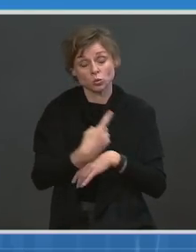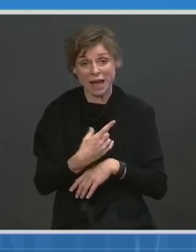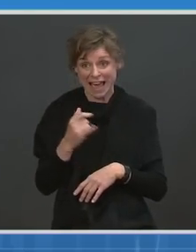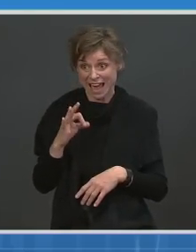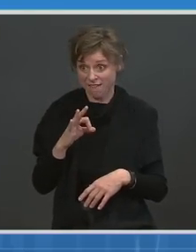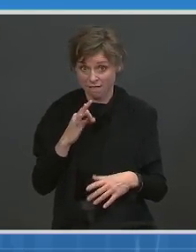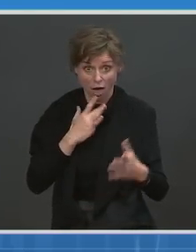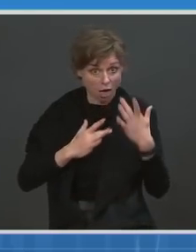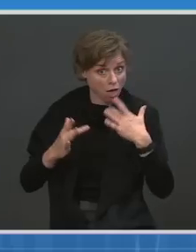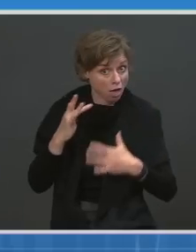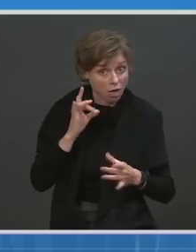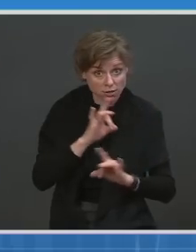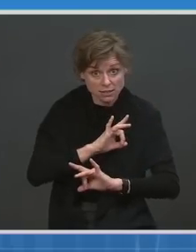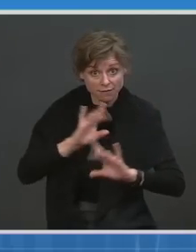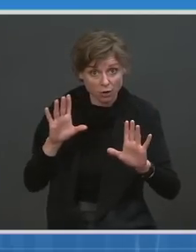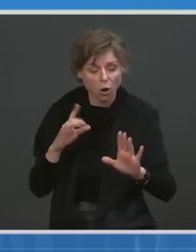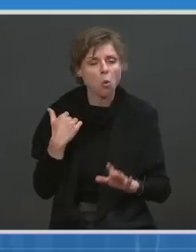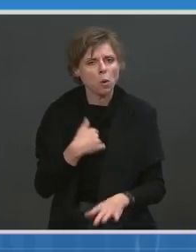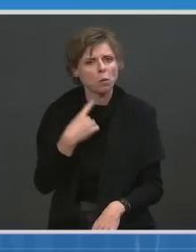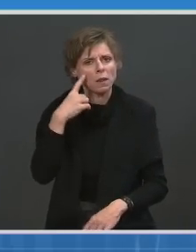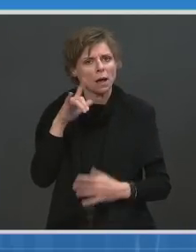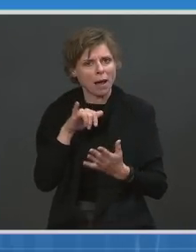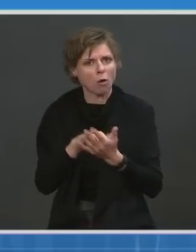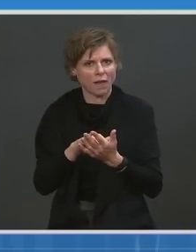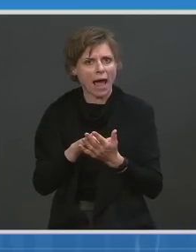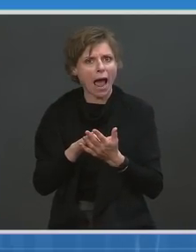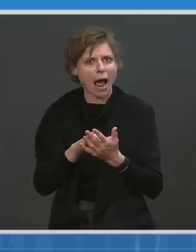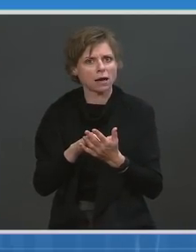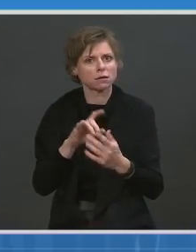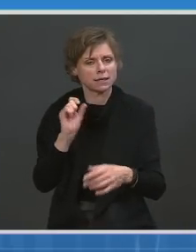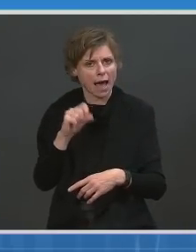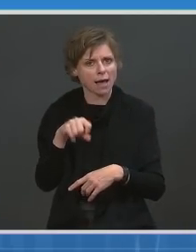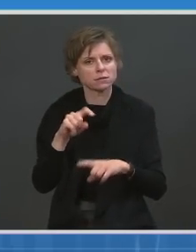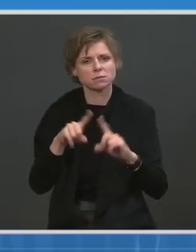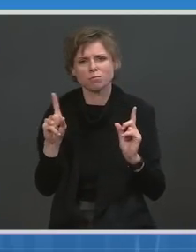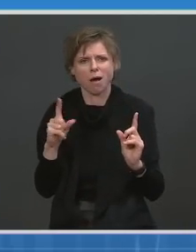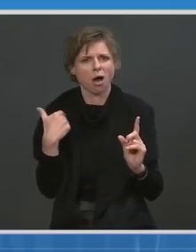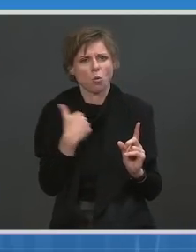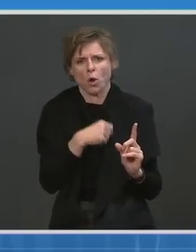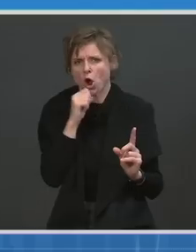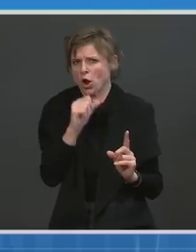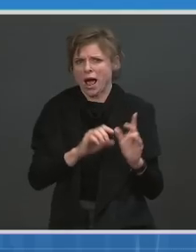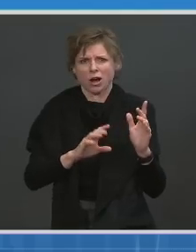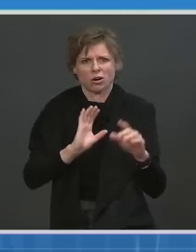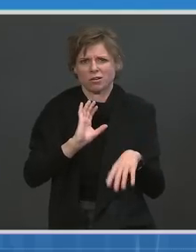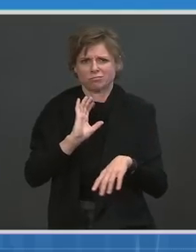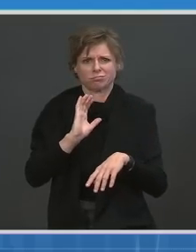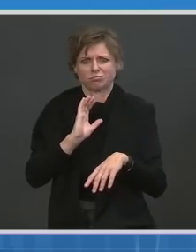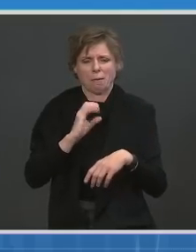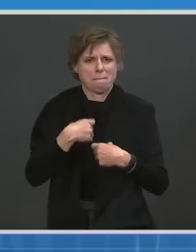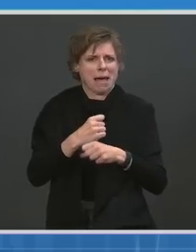but that's not something that we'll be making a policy about soon. Thanks. Mr. Zients: And, importantly,